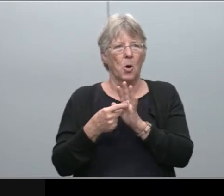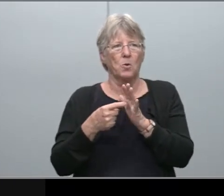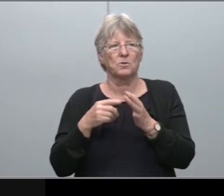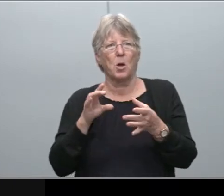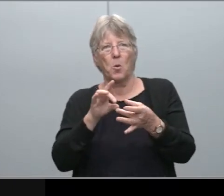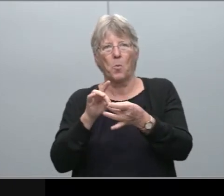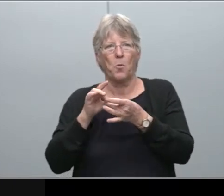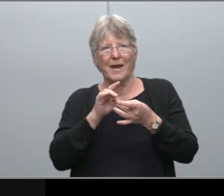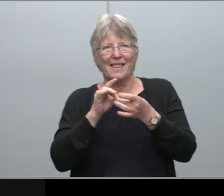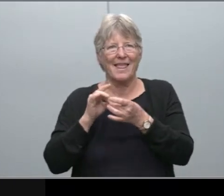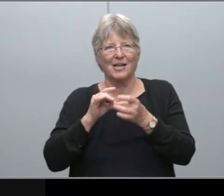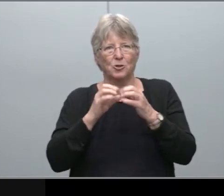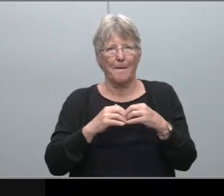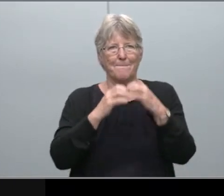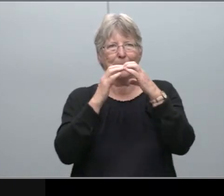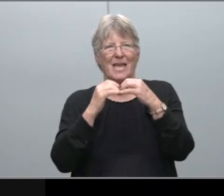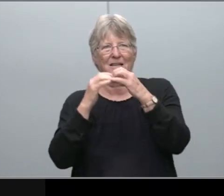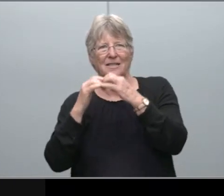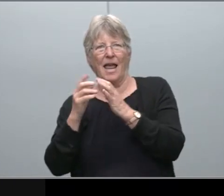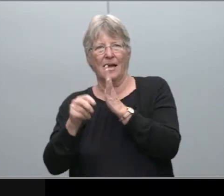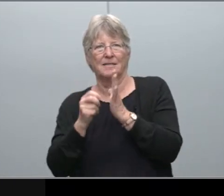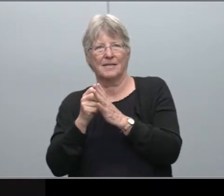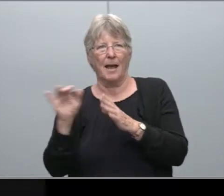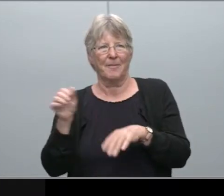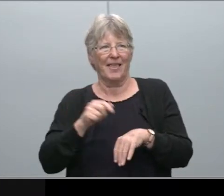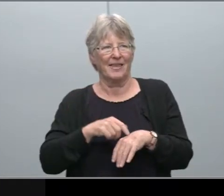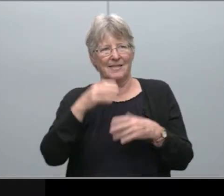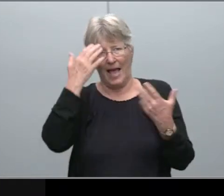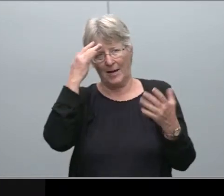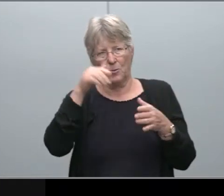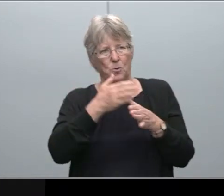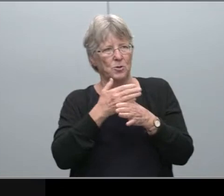Okay. Well, Robin, I think...